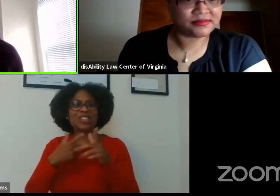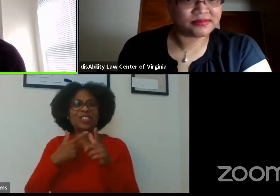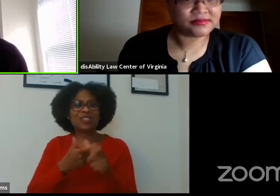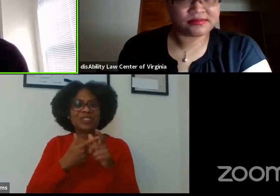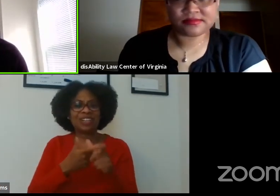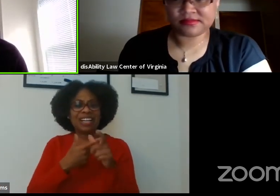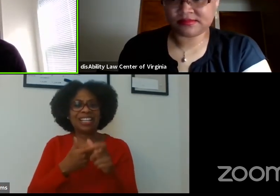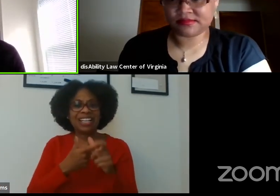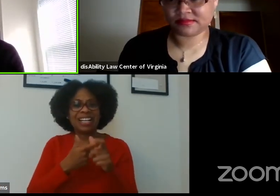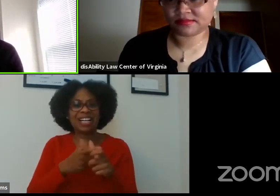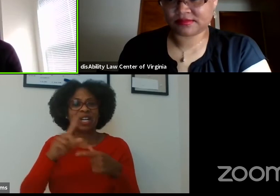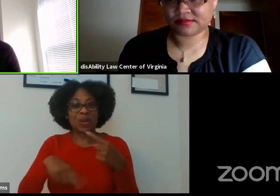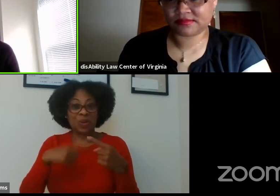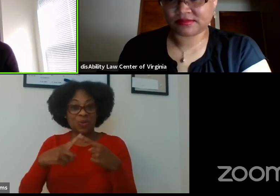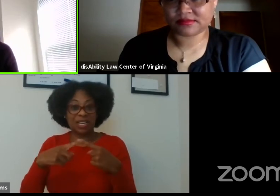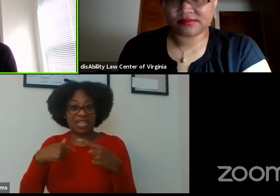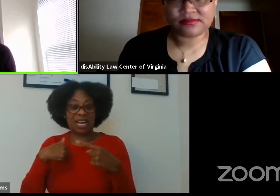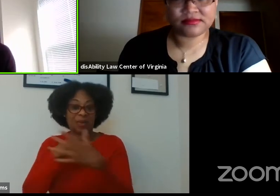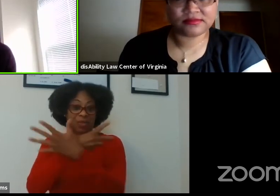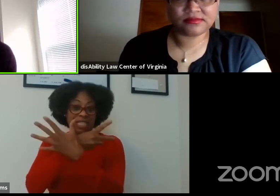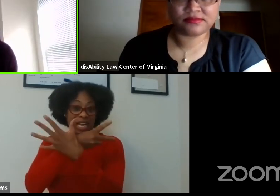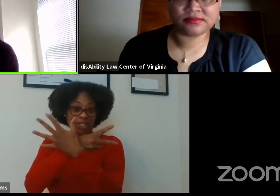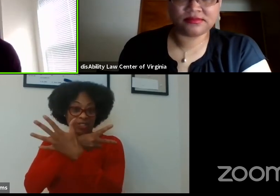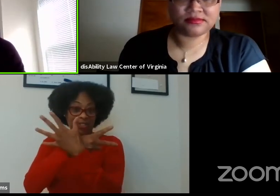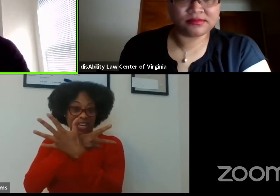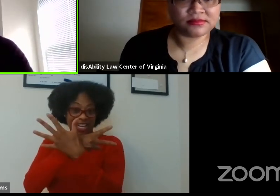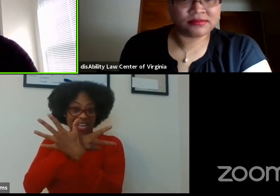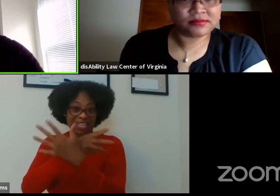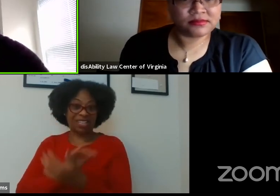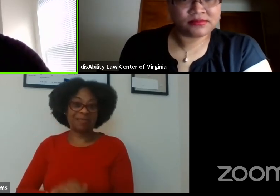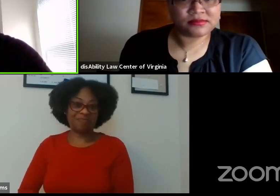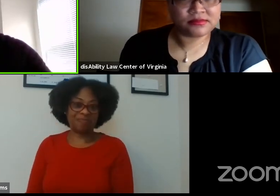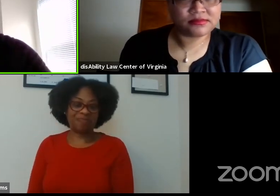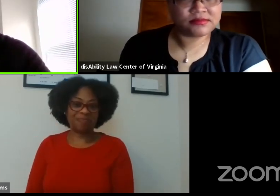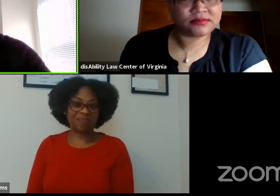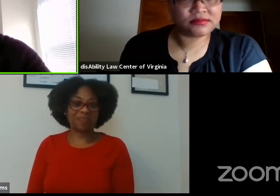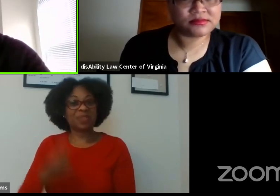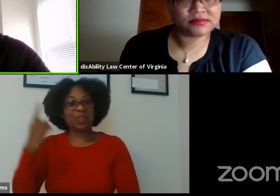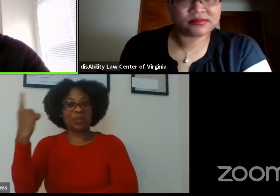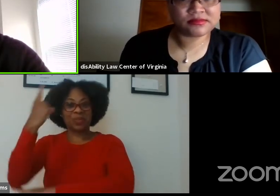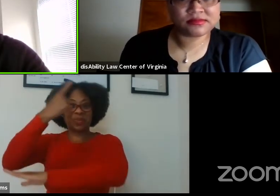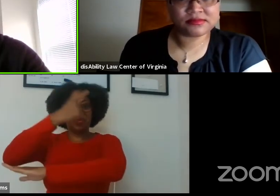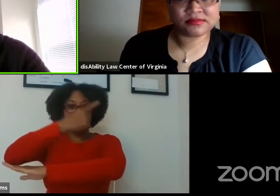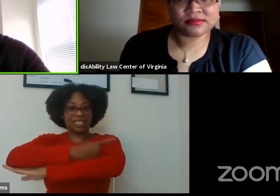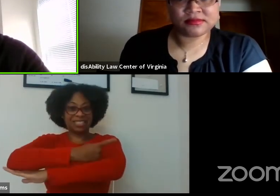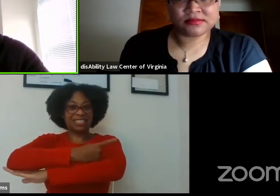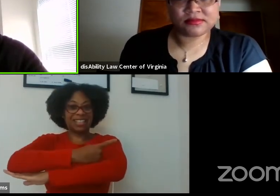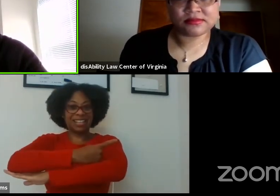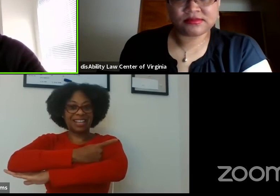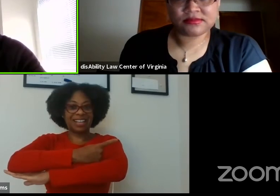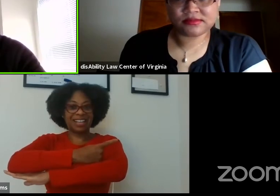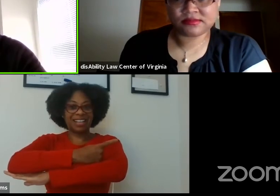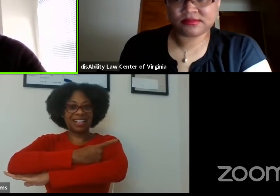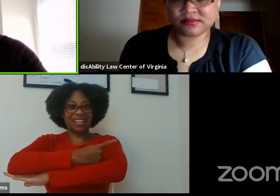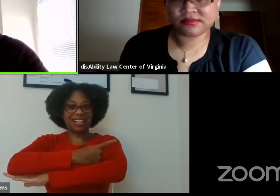I started running when I got to undergrad. One day, I had a girlfriend.